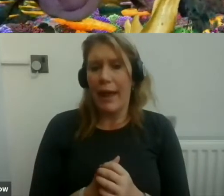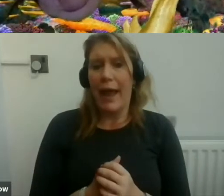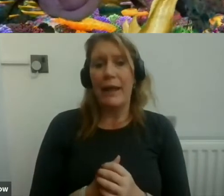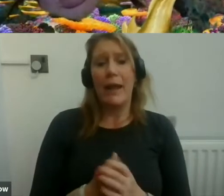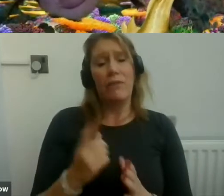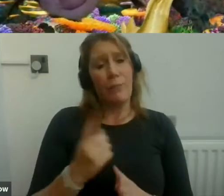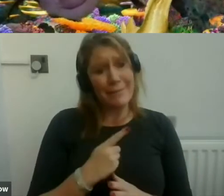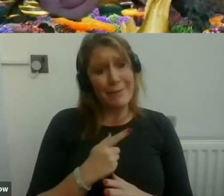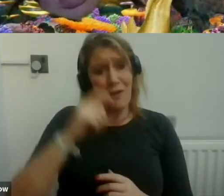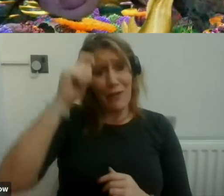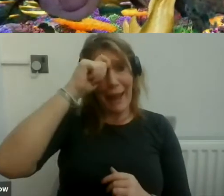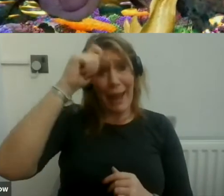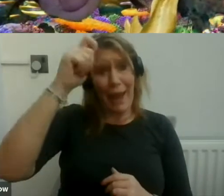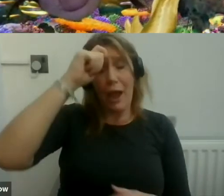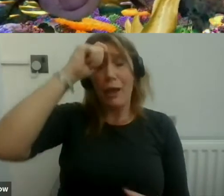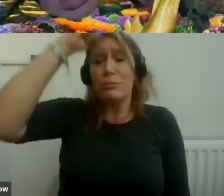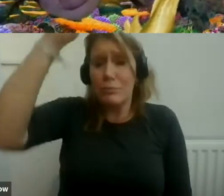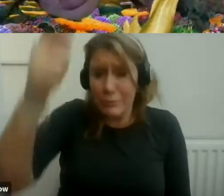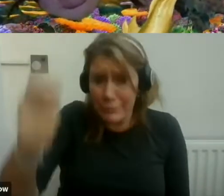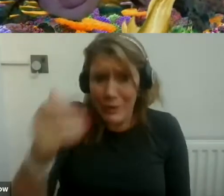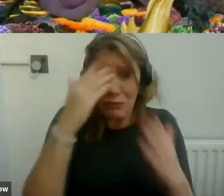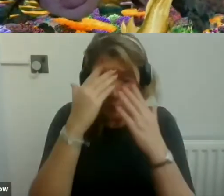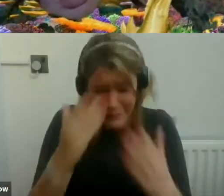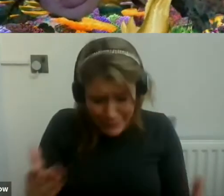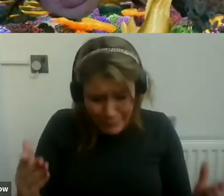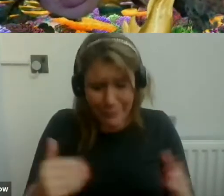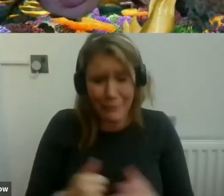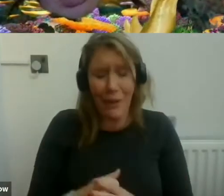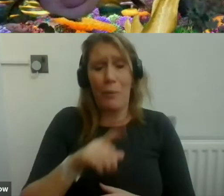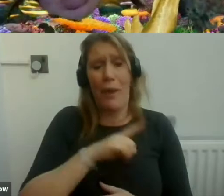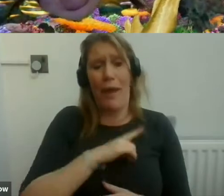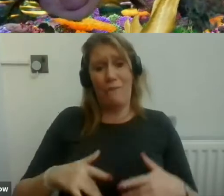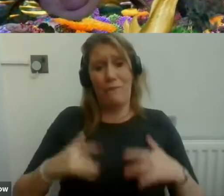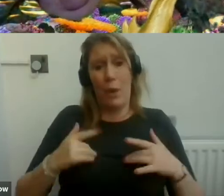it off to you. All of you. I think it's a lovely production.